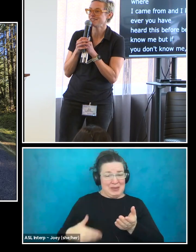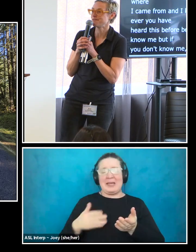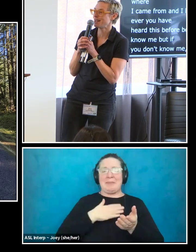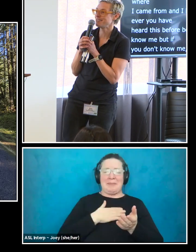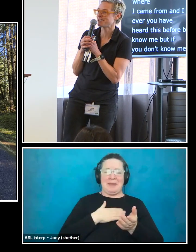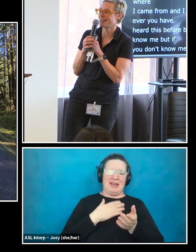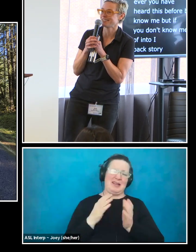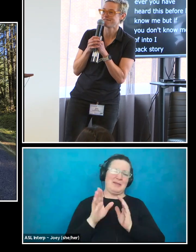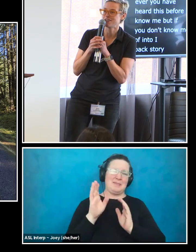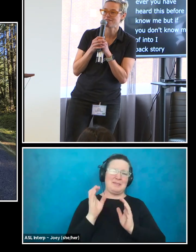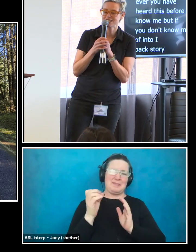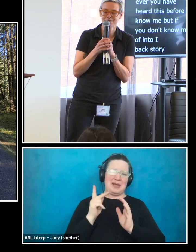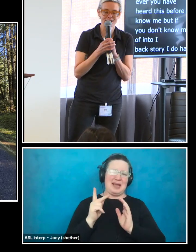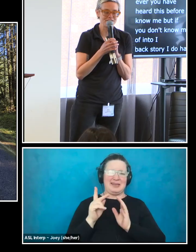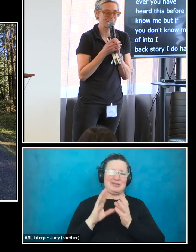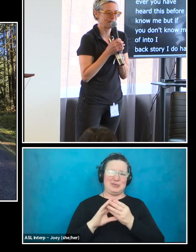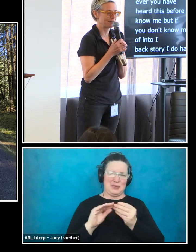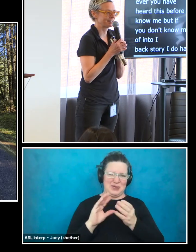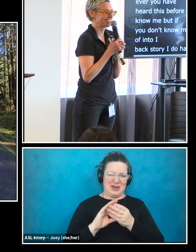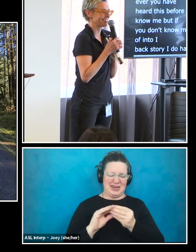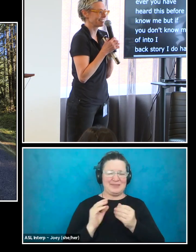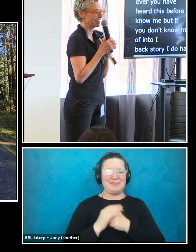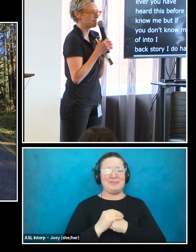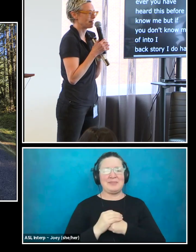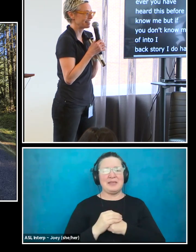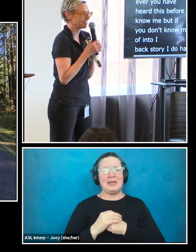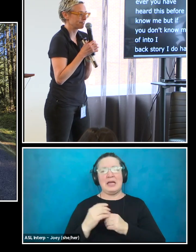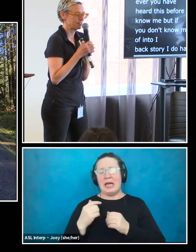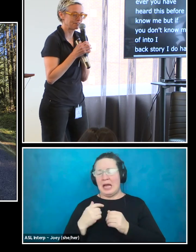a new a new childhood photo. Every time I go home to my parents house, I I mine their photo